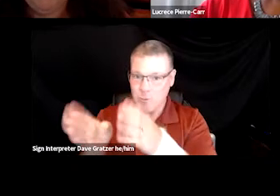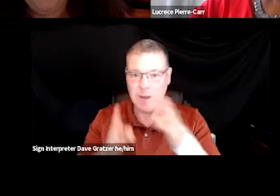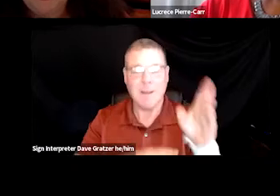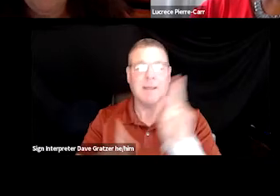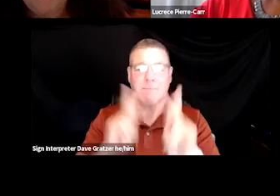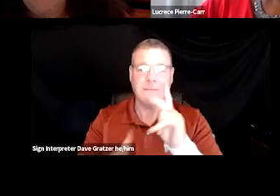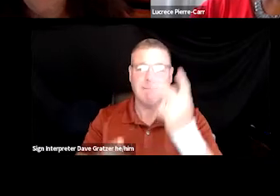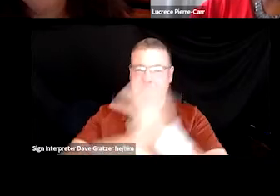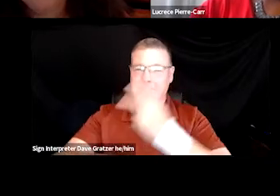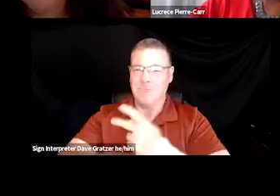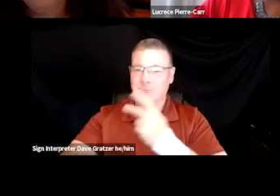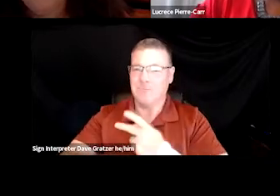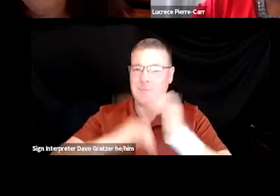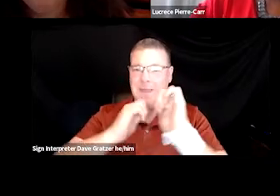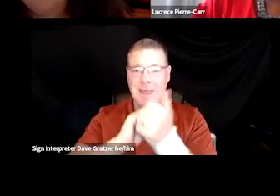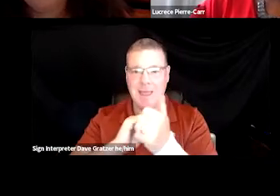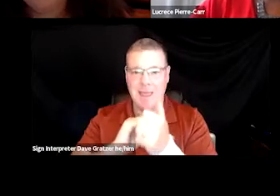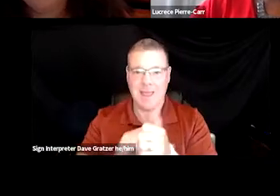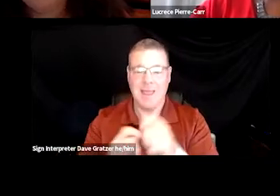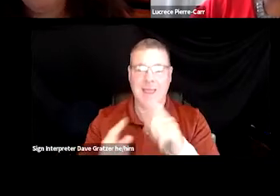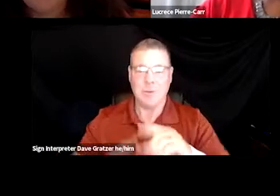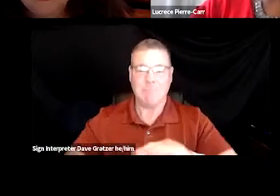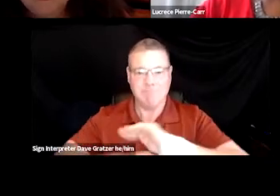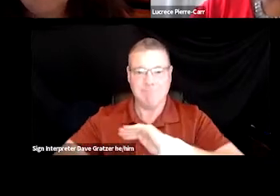to figure out how to meet this amazing